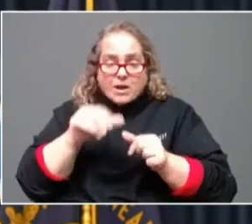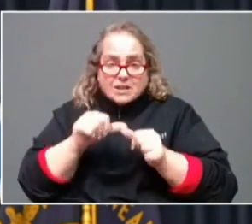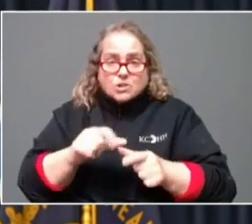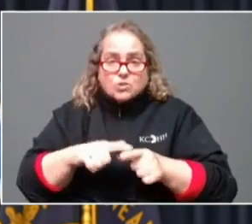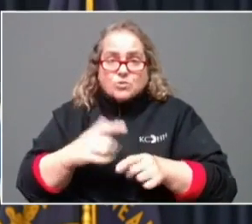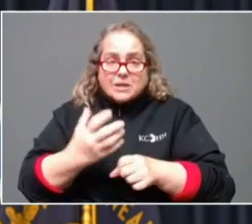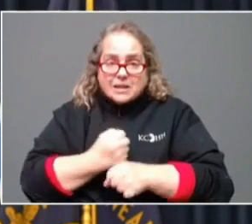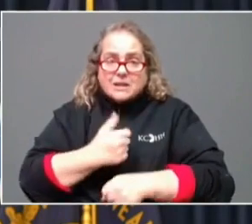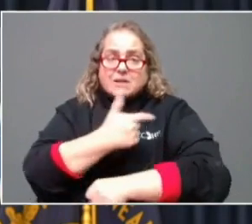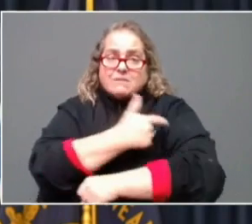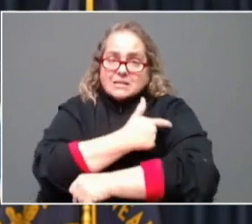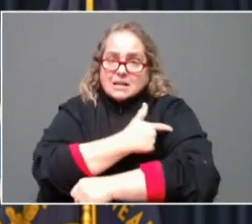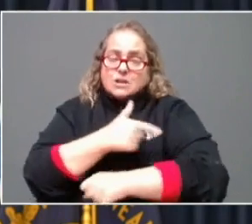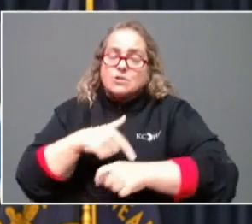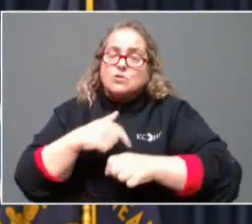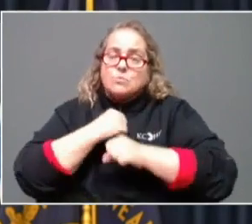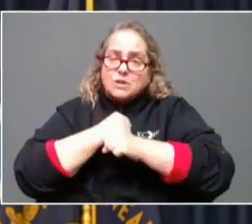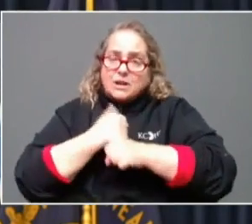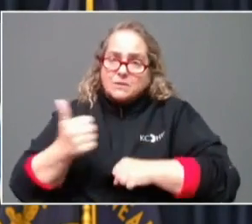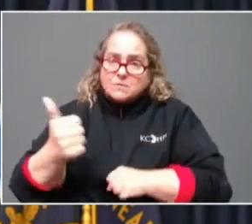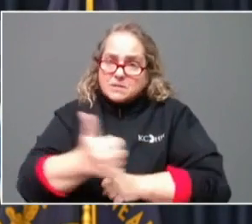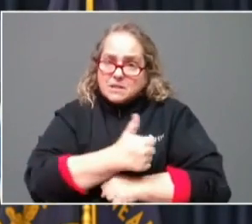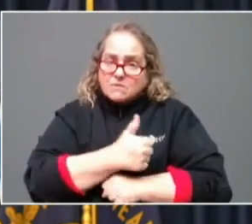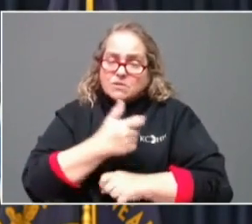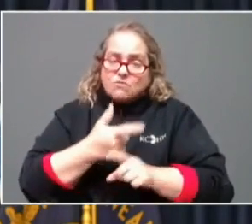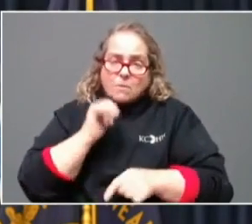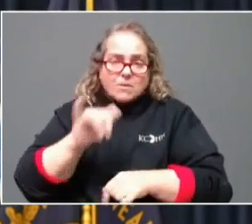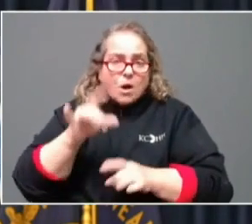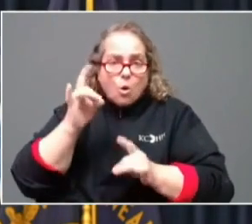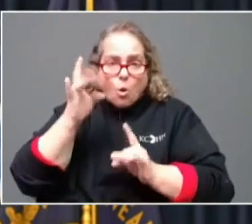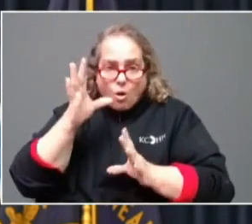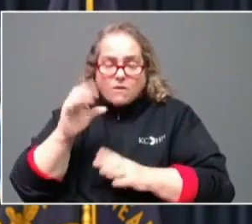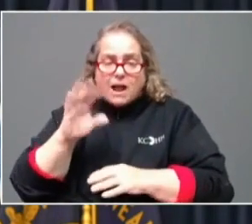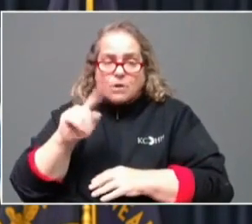themselves from that horrible outcome. I'm going to use the purple stair